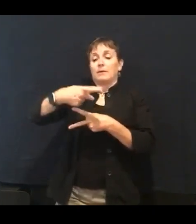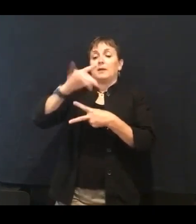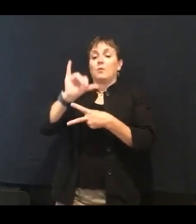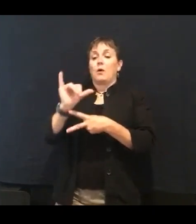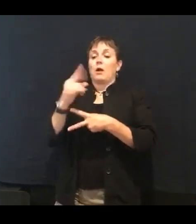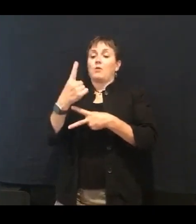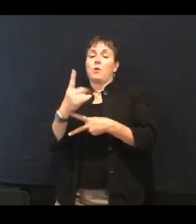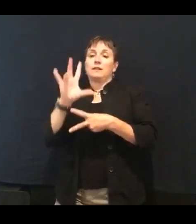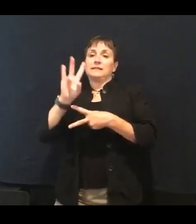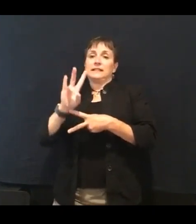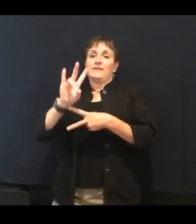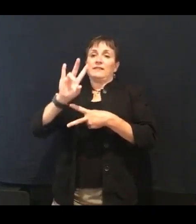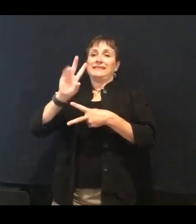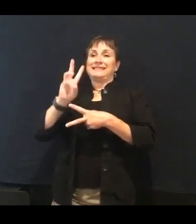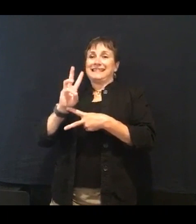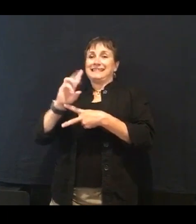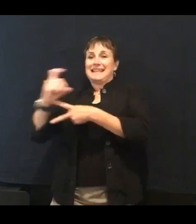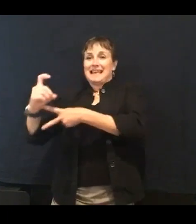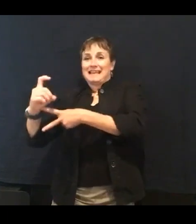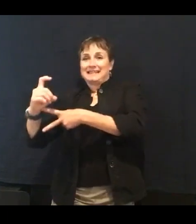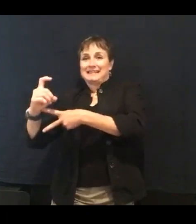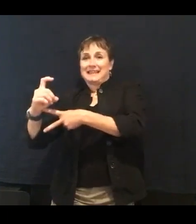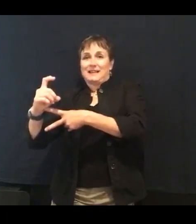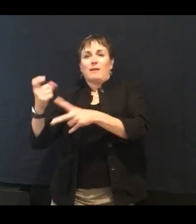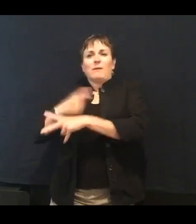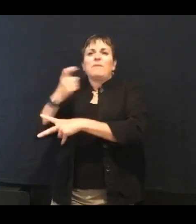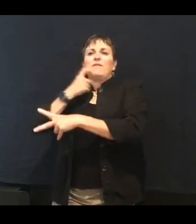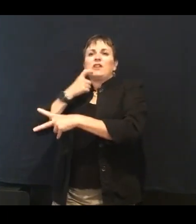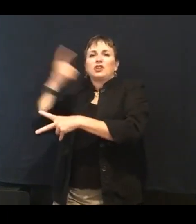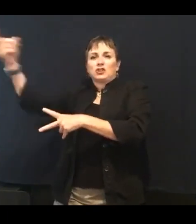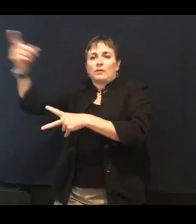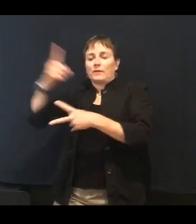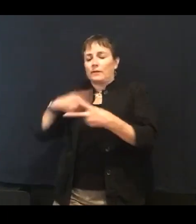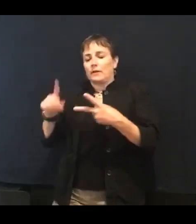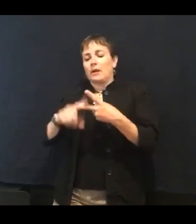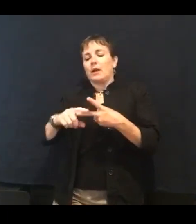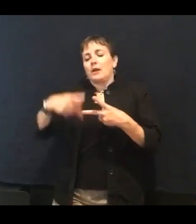in the Finnish population and the pN48K